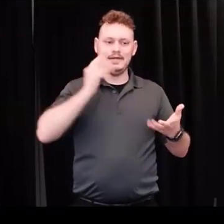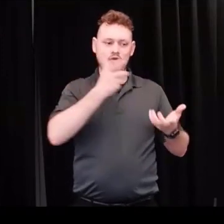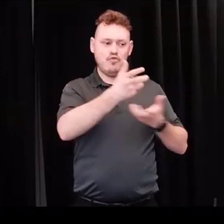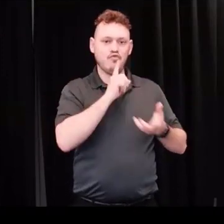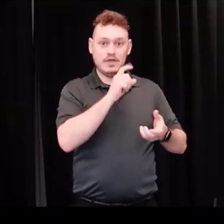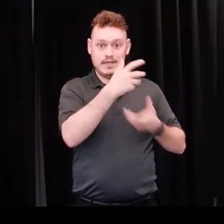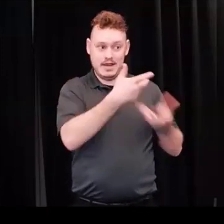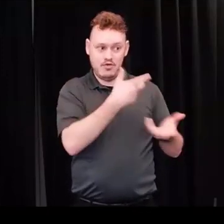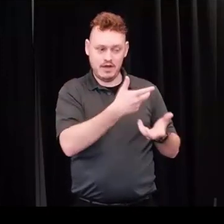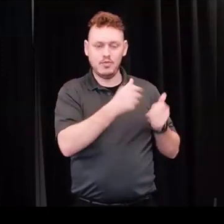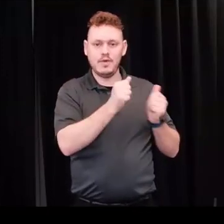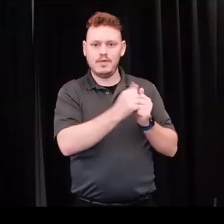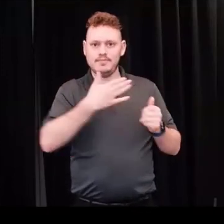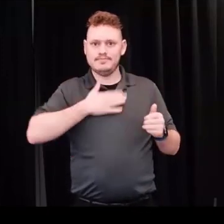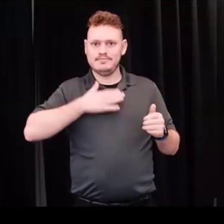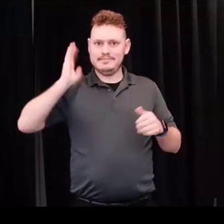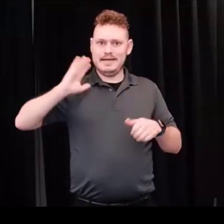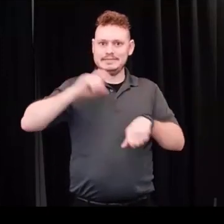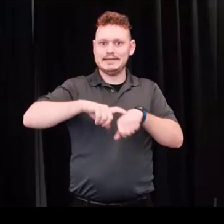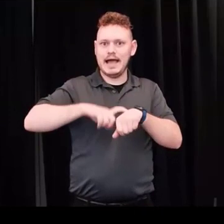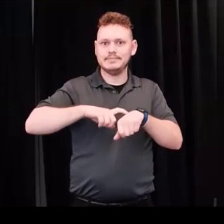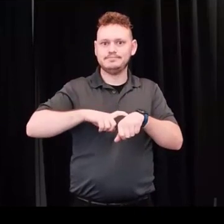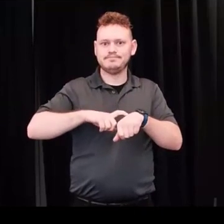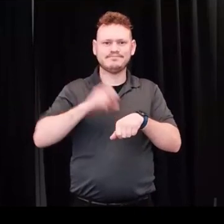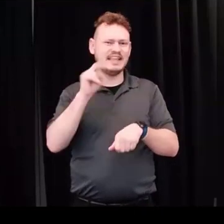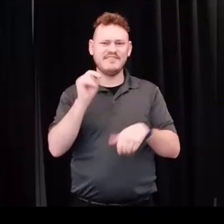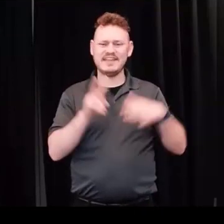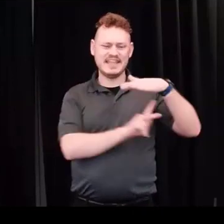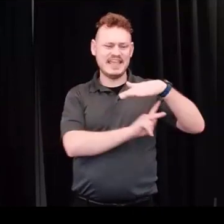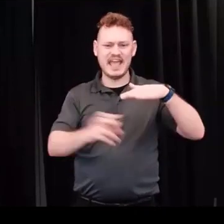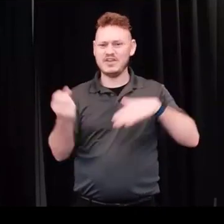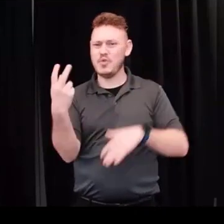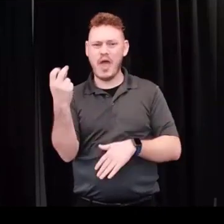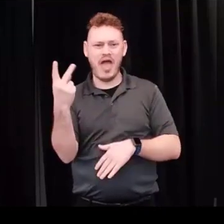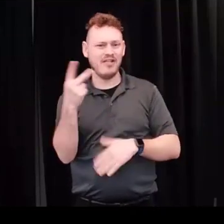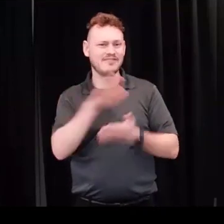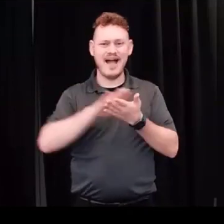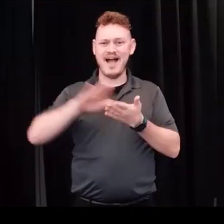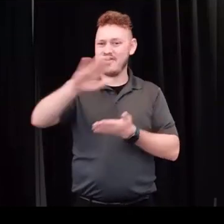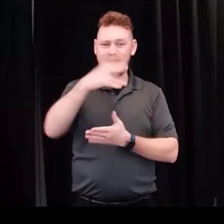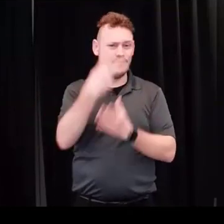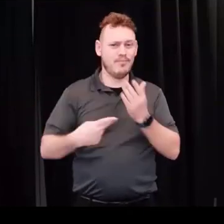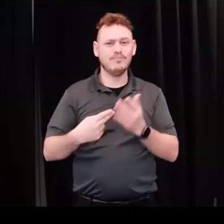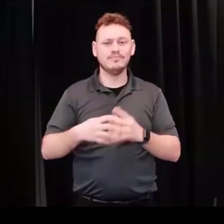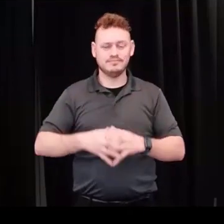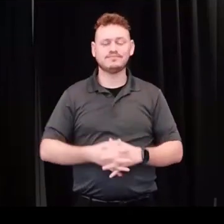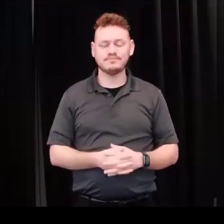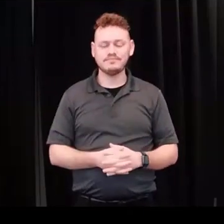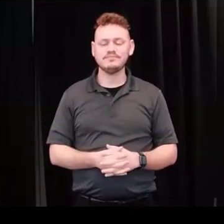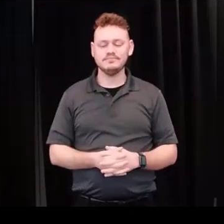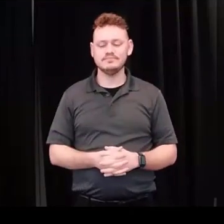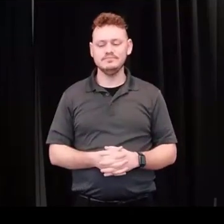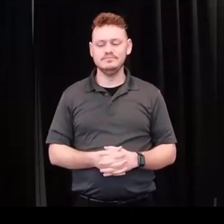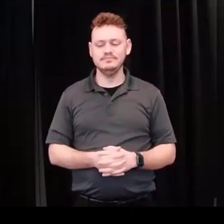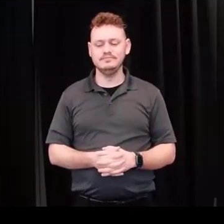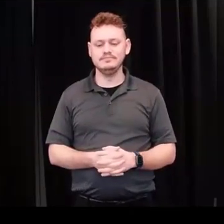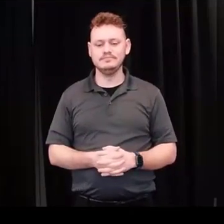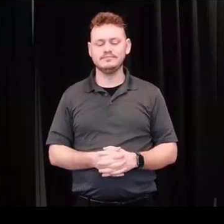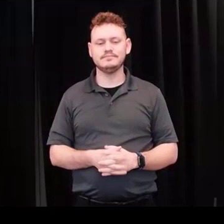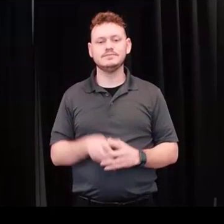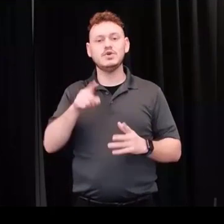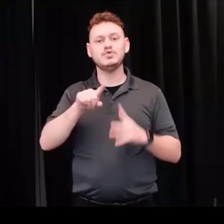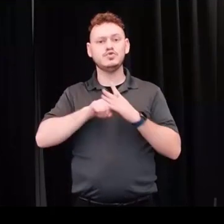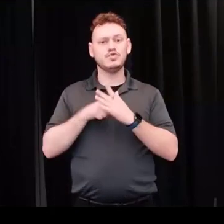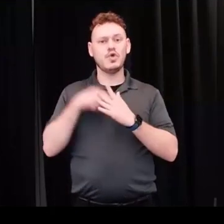with in my time. You knowm even in K-12 and higher ed. So as you start to use these and develop